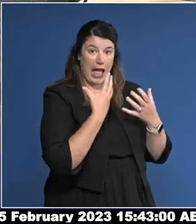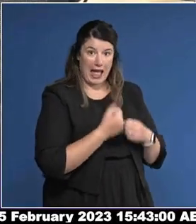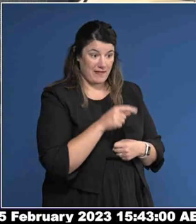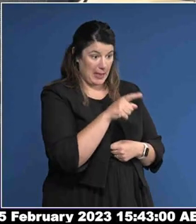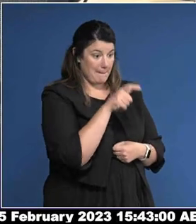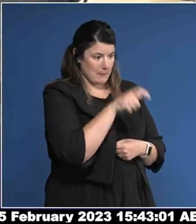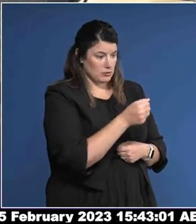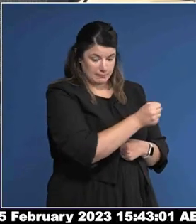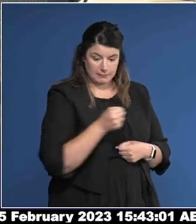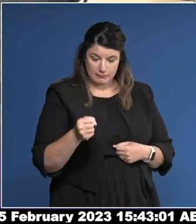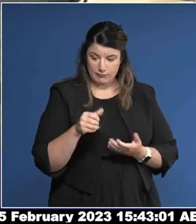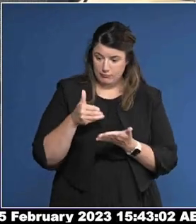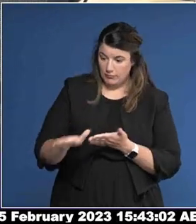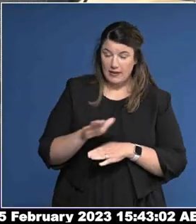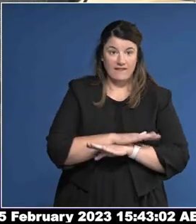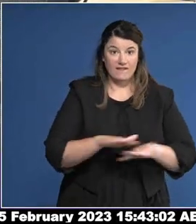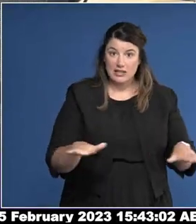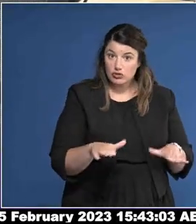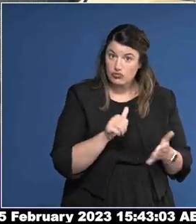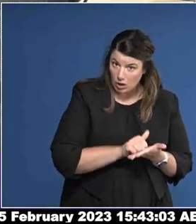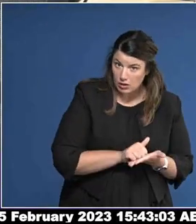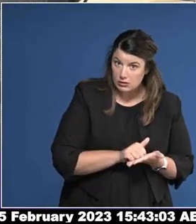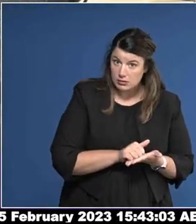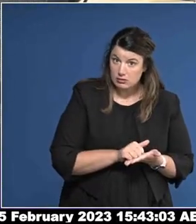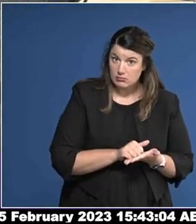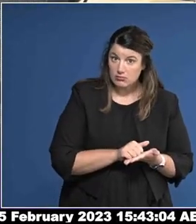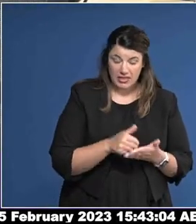and that's the end of the story - there's no more problem from that person because they